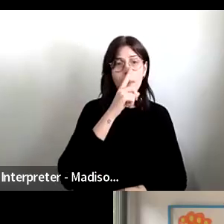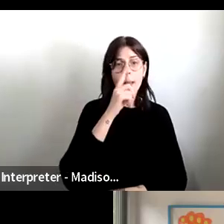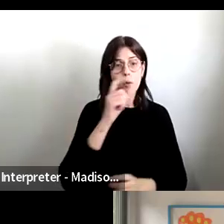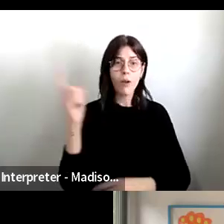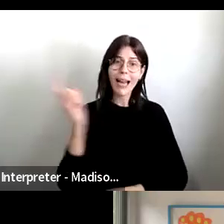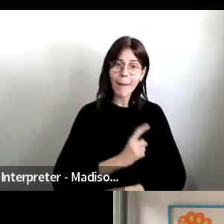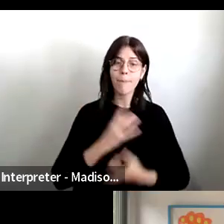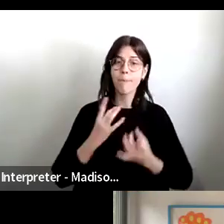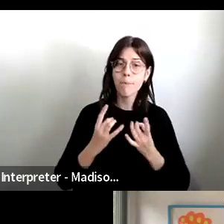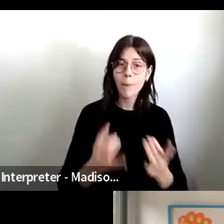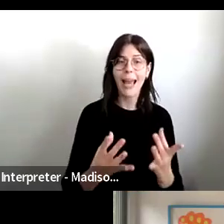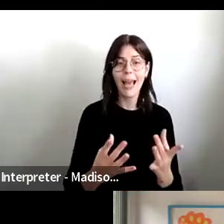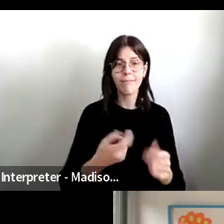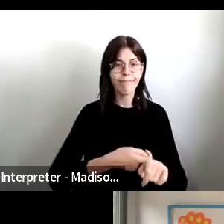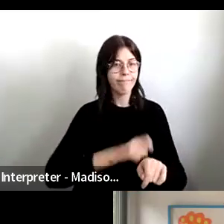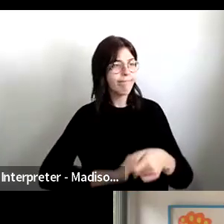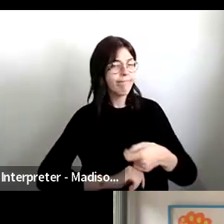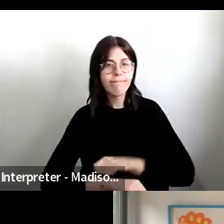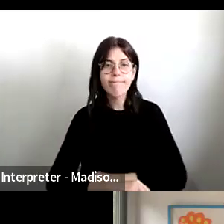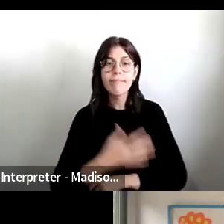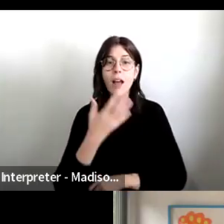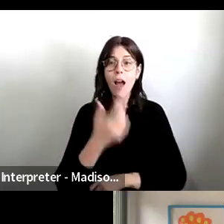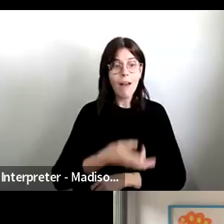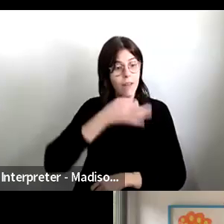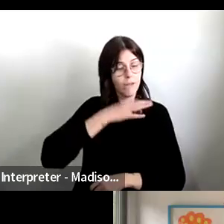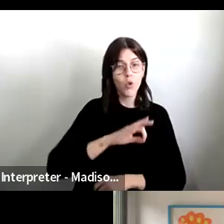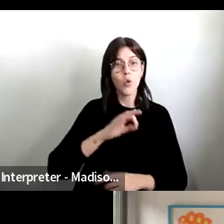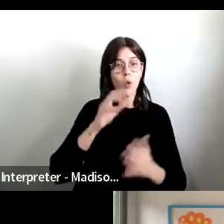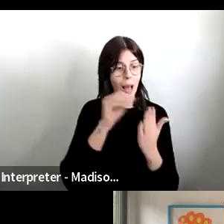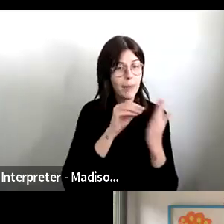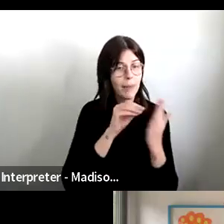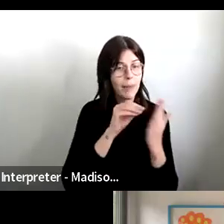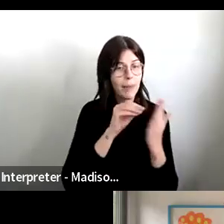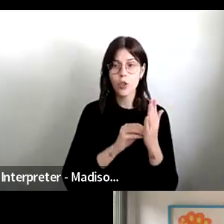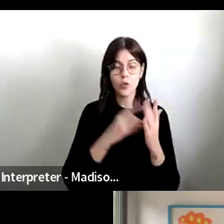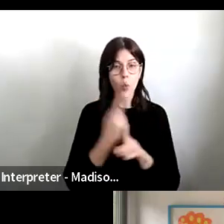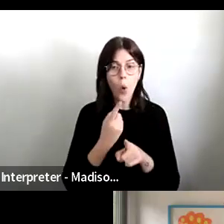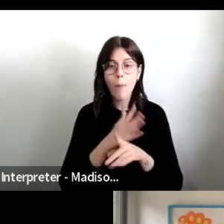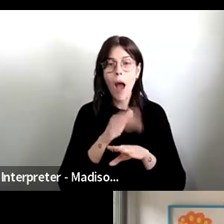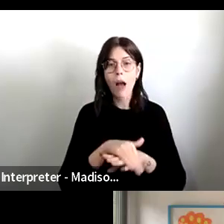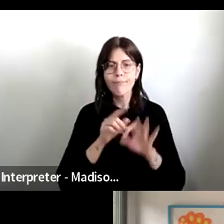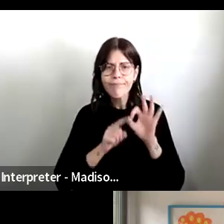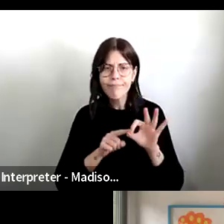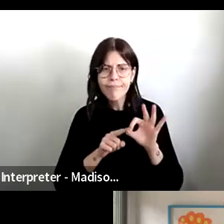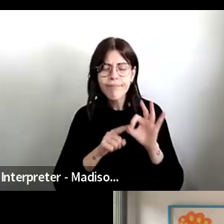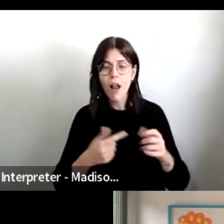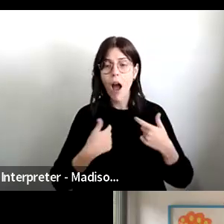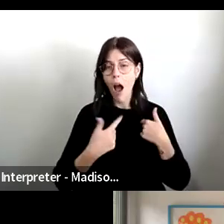there applications to champion and questions for the others. I think I find that the first five to